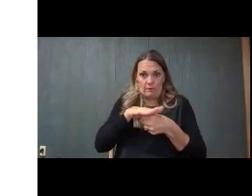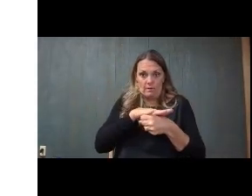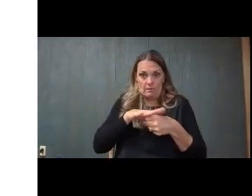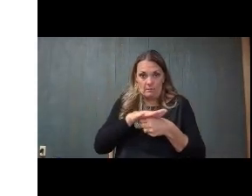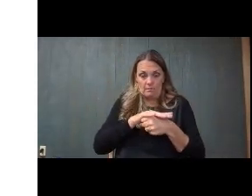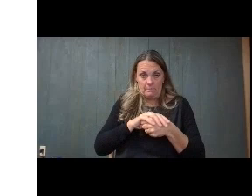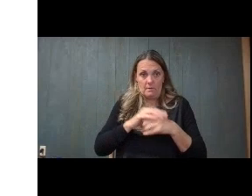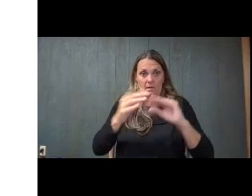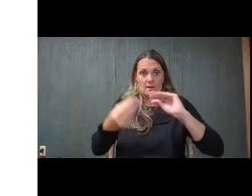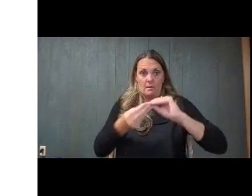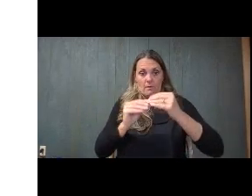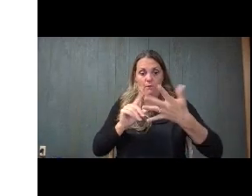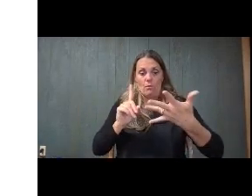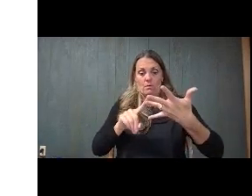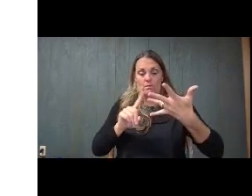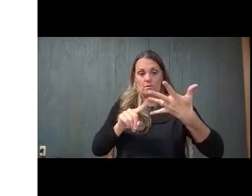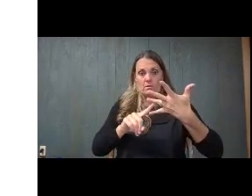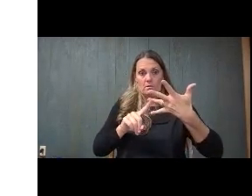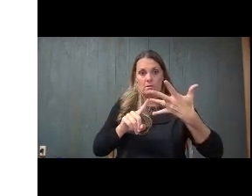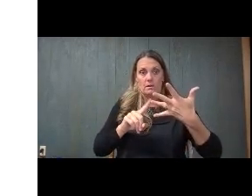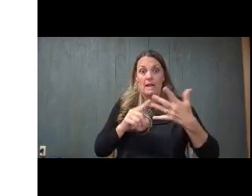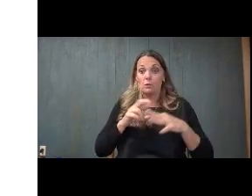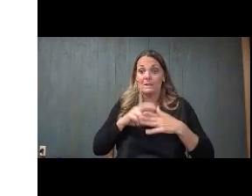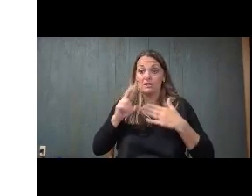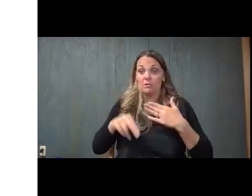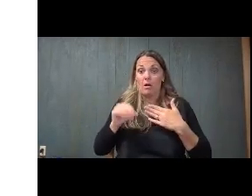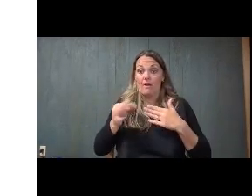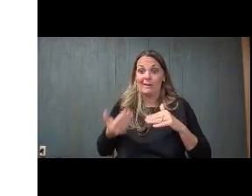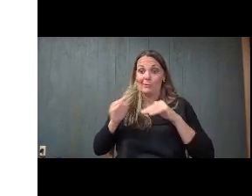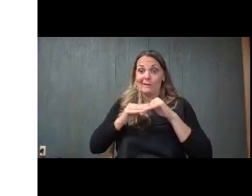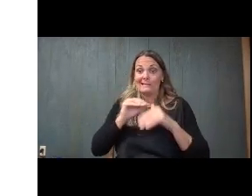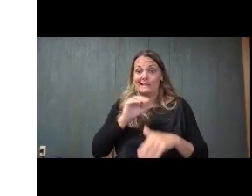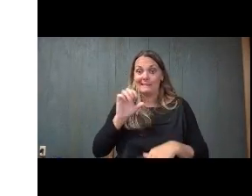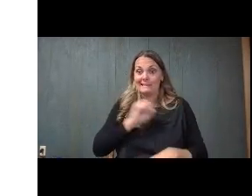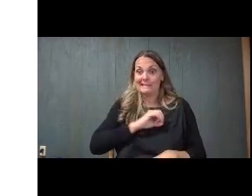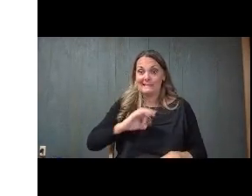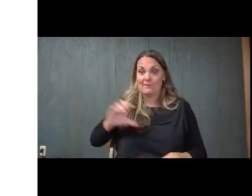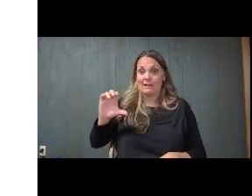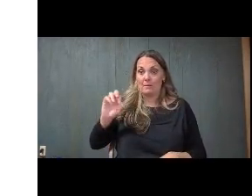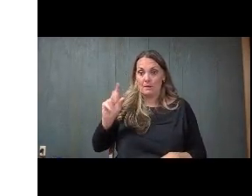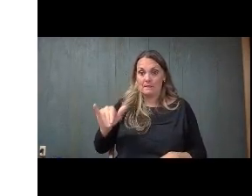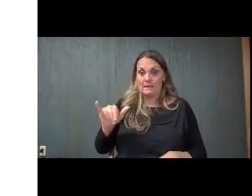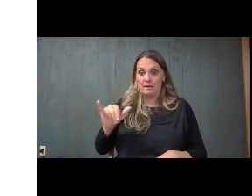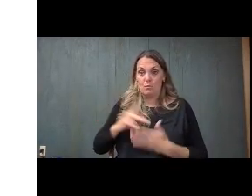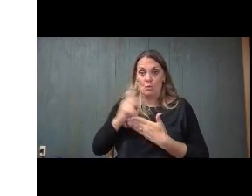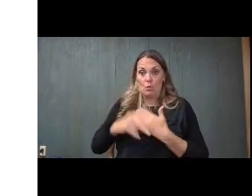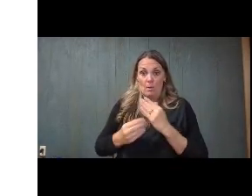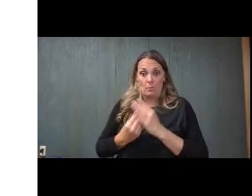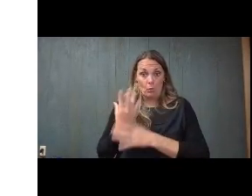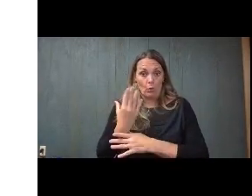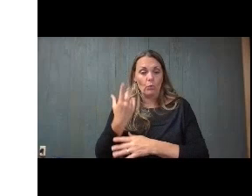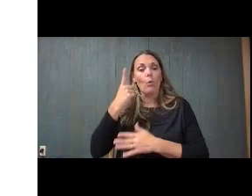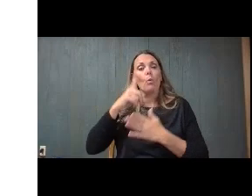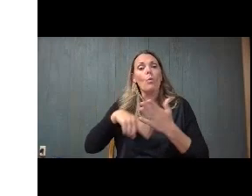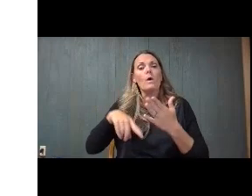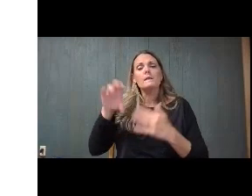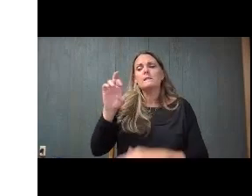And number four, as a result of increasing staff capacity and program growth, what are the CSP strategies